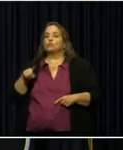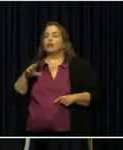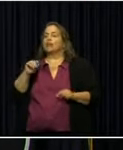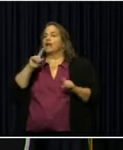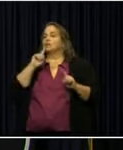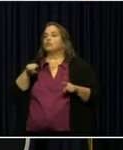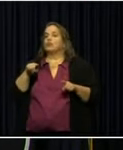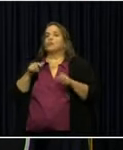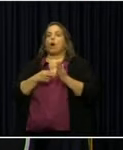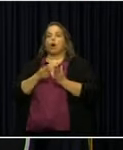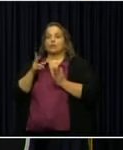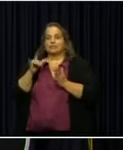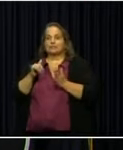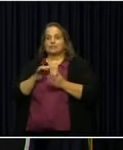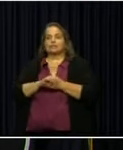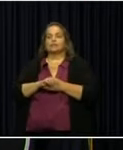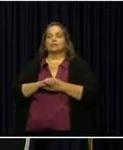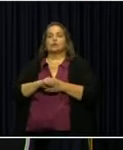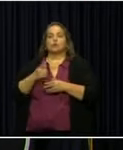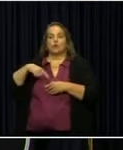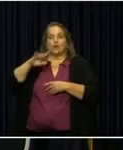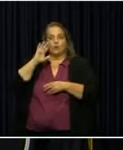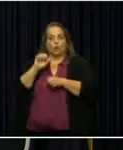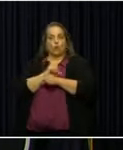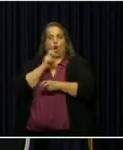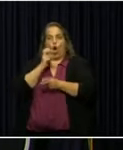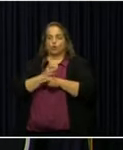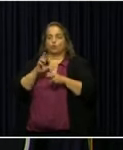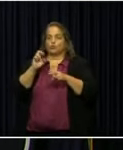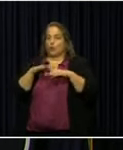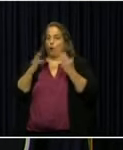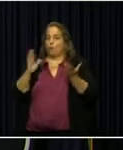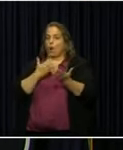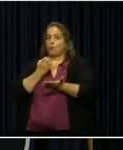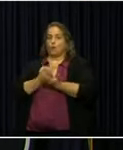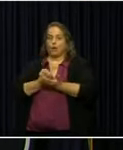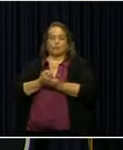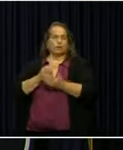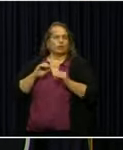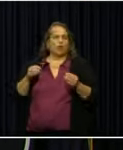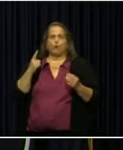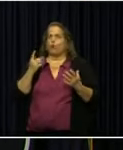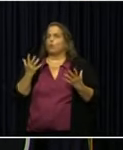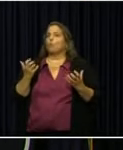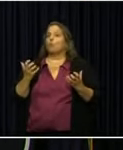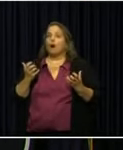WITH A LITTLE VIDEO, LITTLE INS OPPRESSION FOR ALL OF US, WE